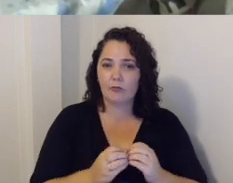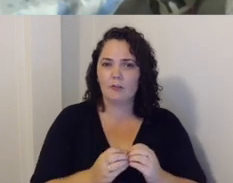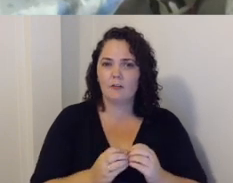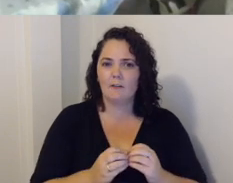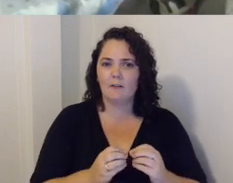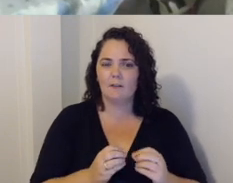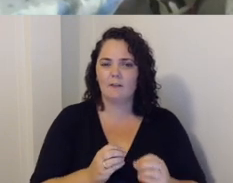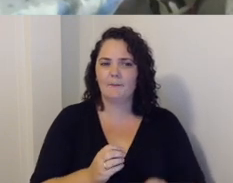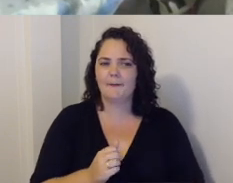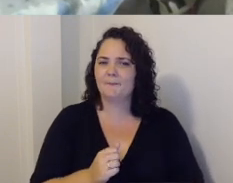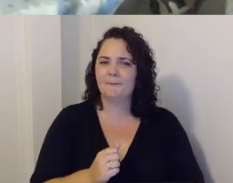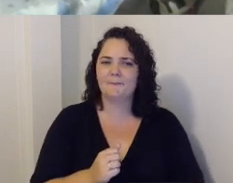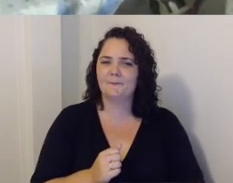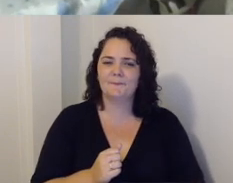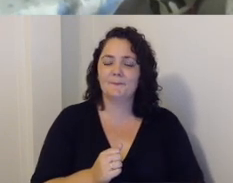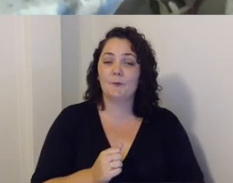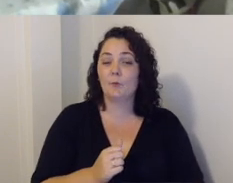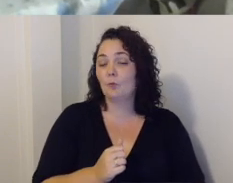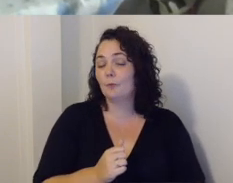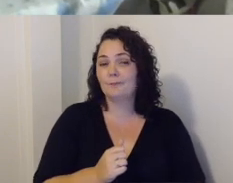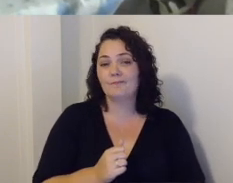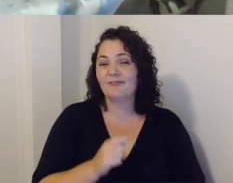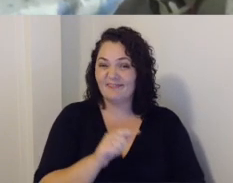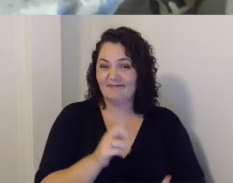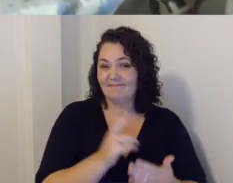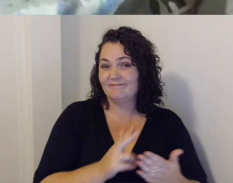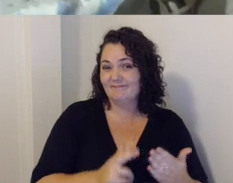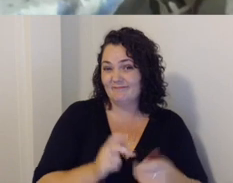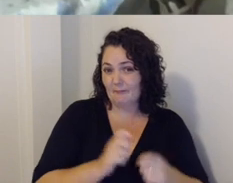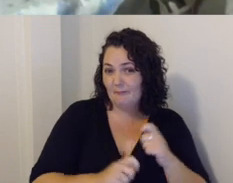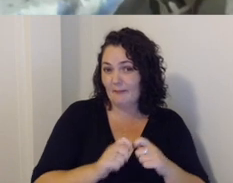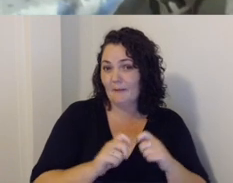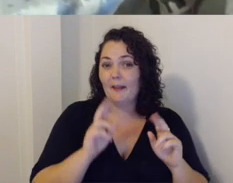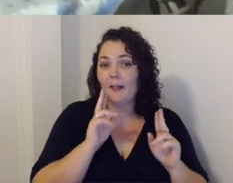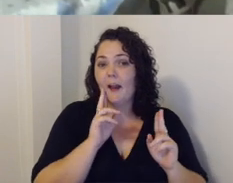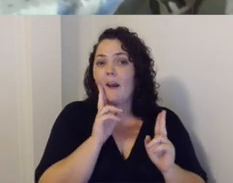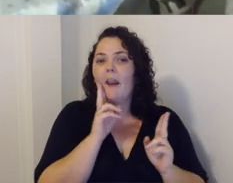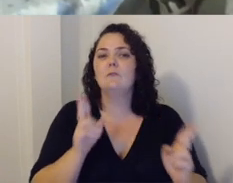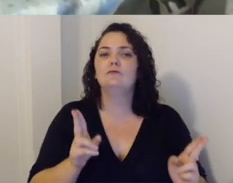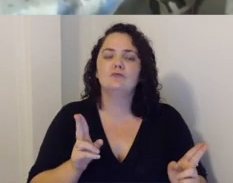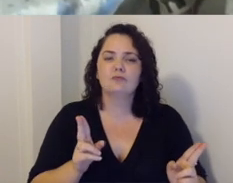they'll feel um uh more like the event more like your experience of the body and your experience in